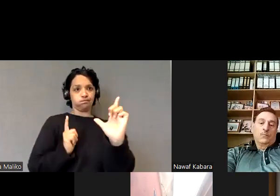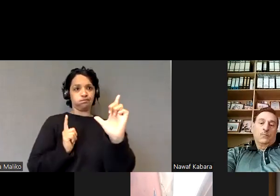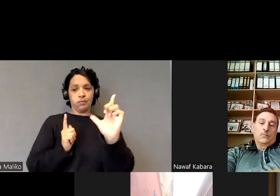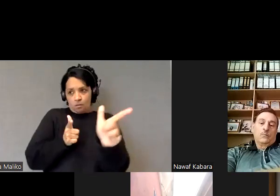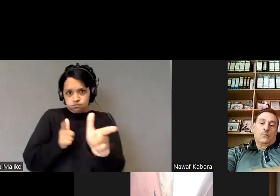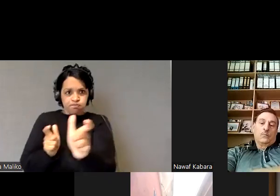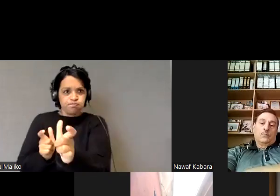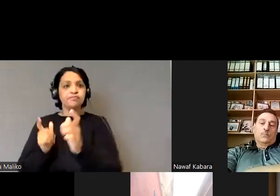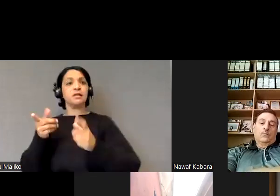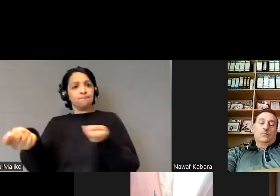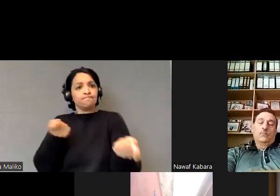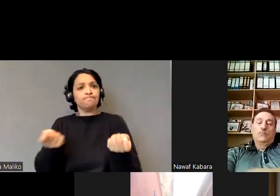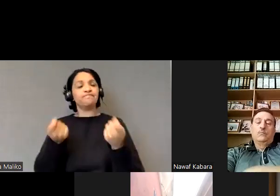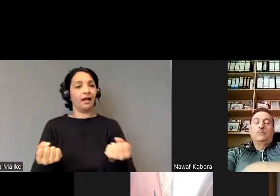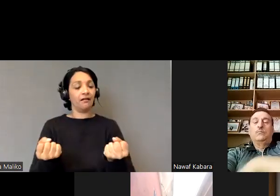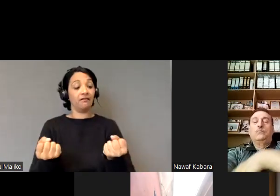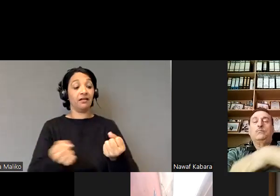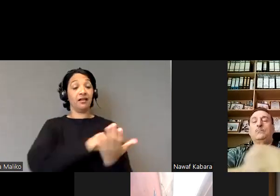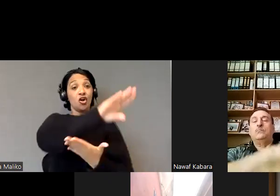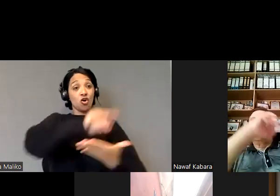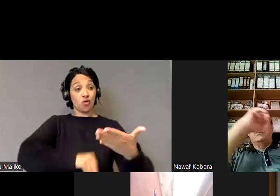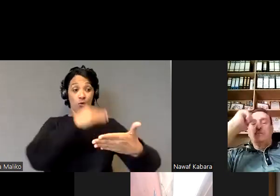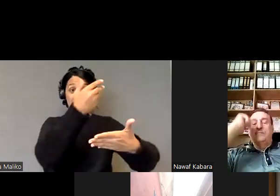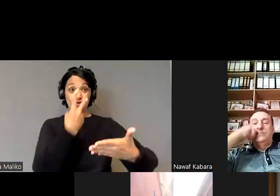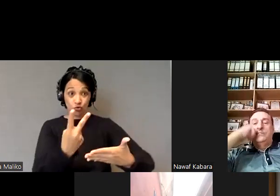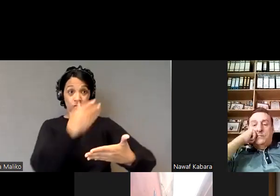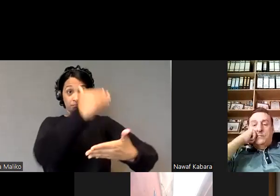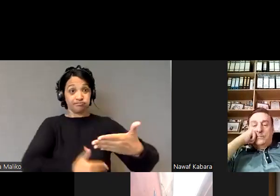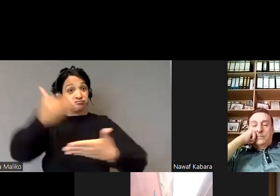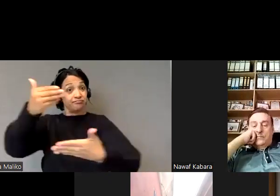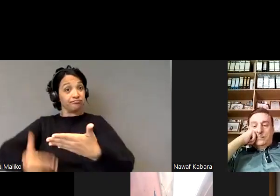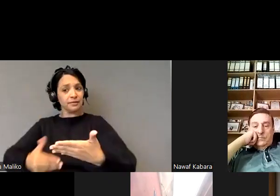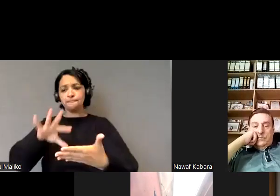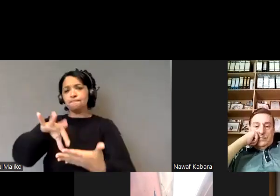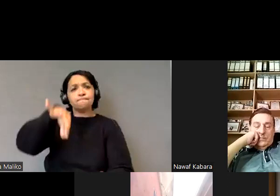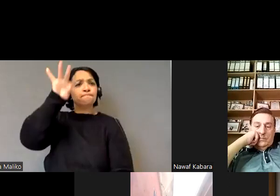In both reports, the Special Rapporteur found that persons with disabilities are very much